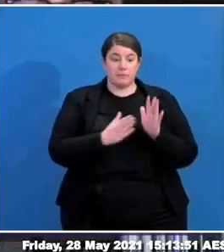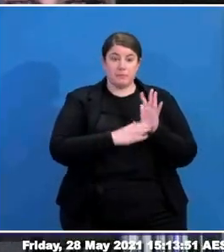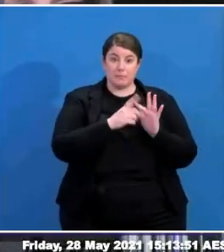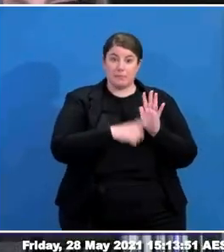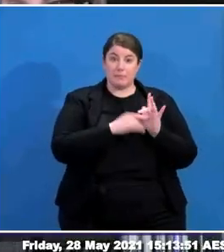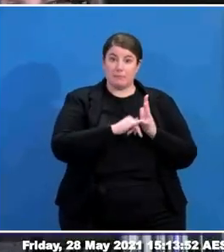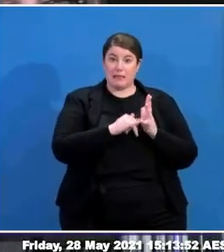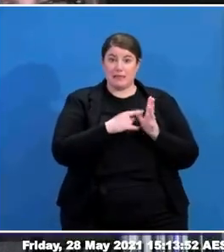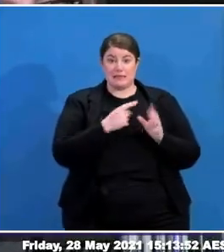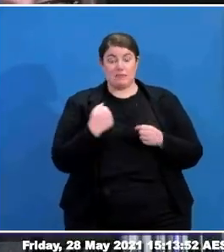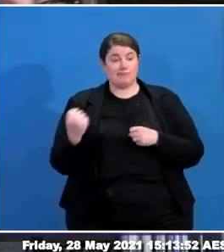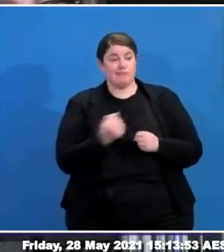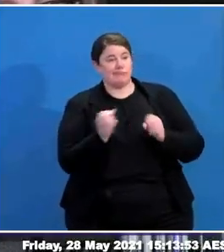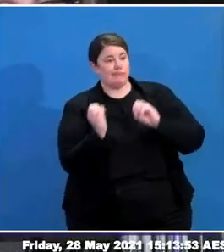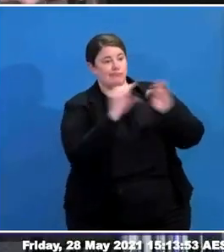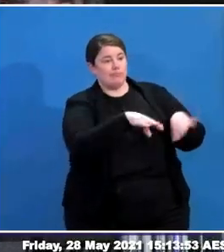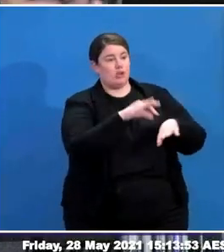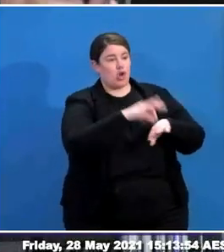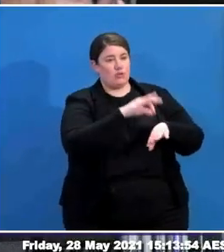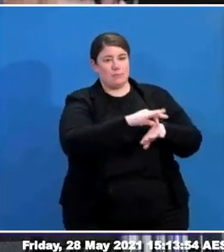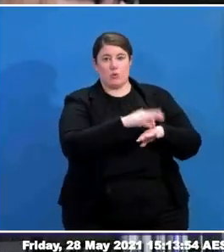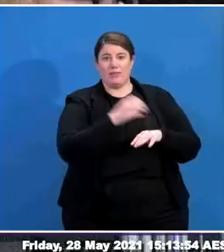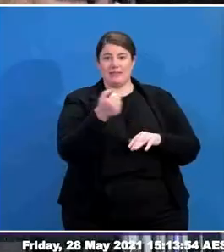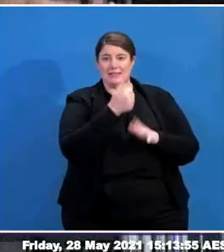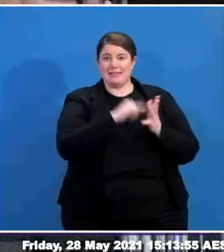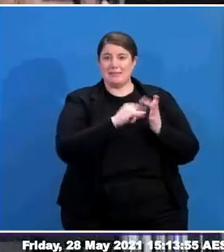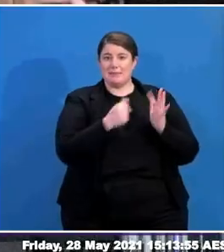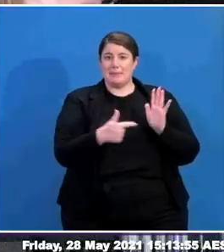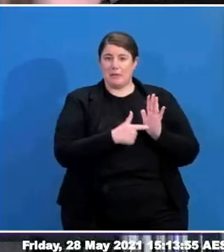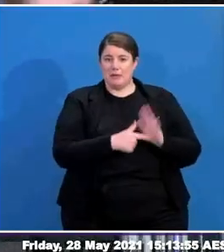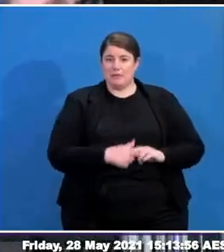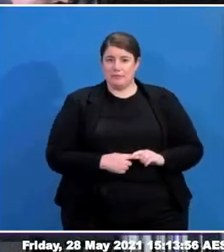dropped at a hospital on 6 September, the day after the proposed eviction?